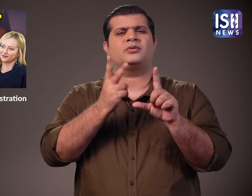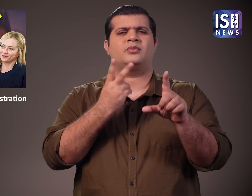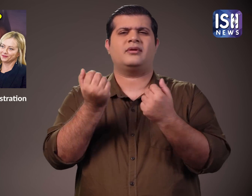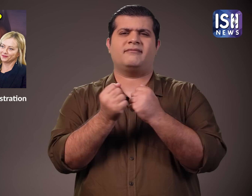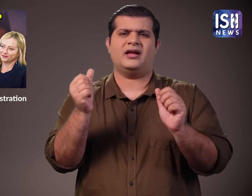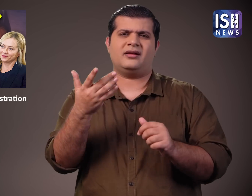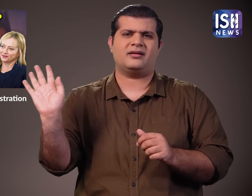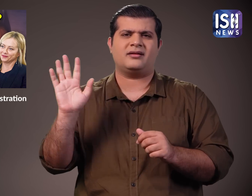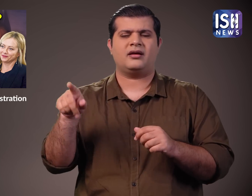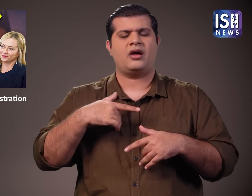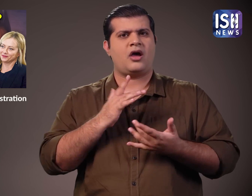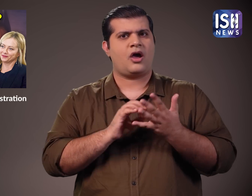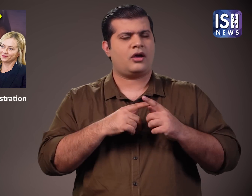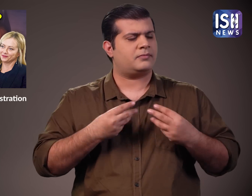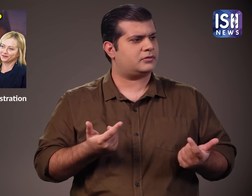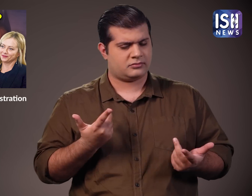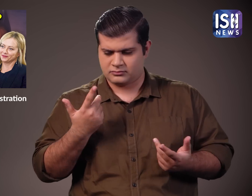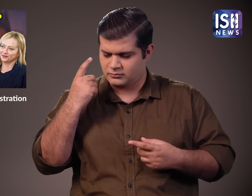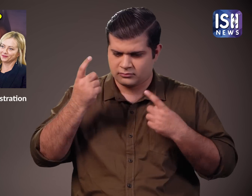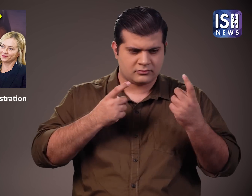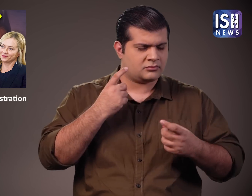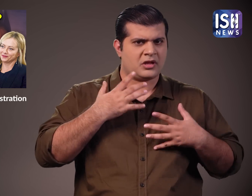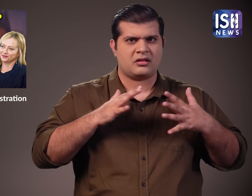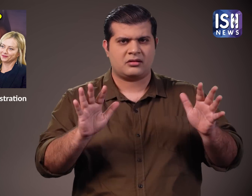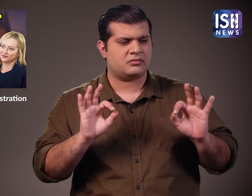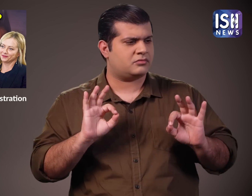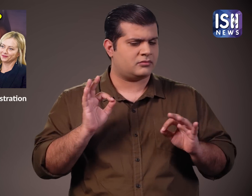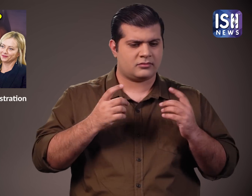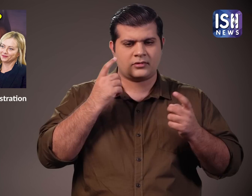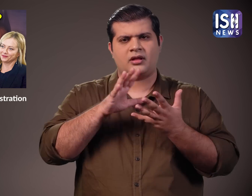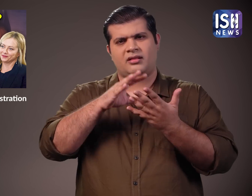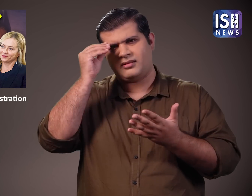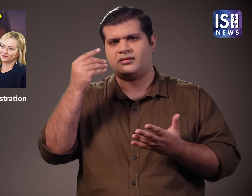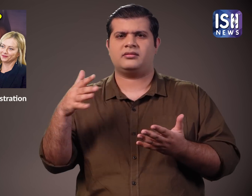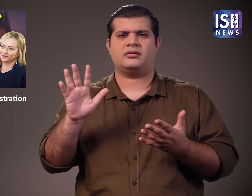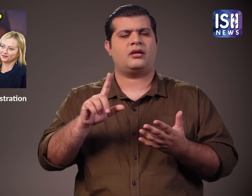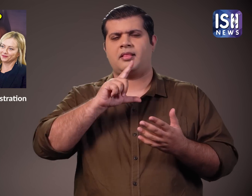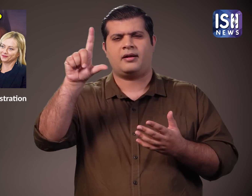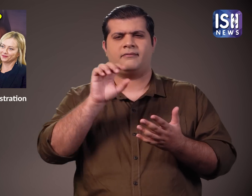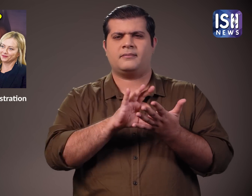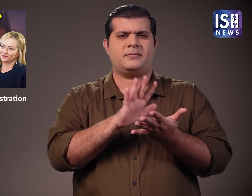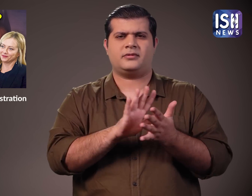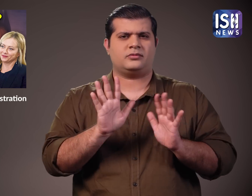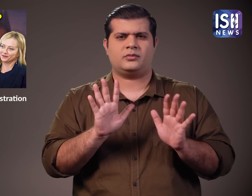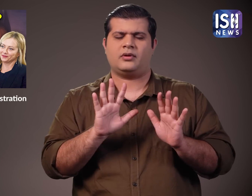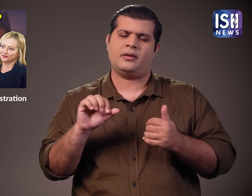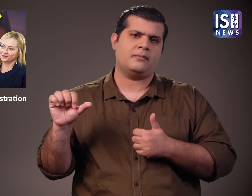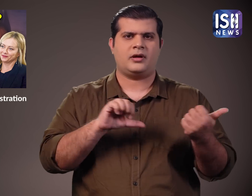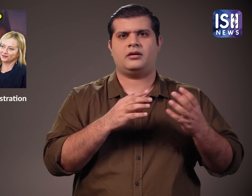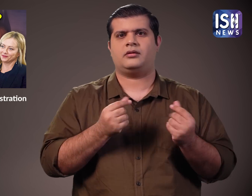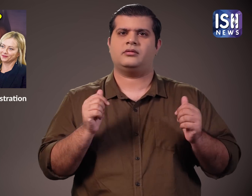then he will not be sentenced for 2 years. He will be freed and this castration is not permanent.